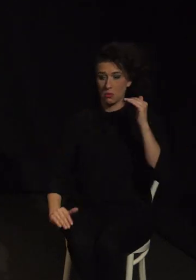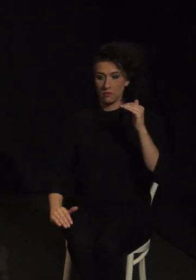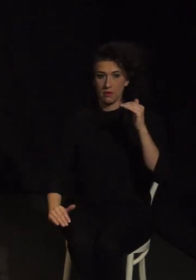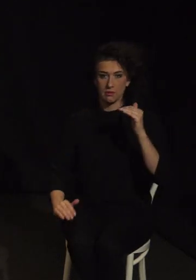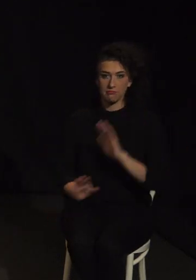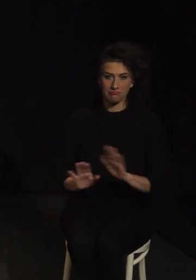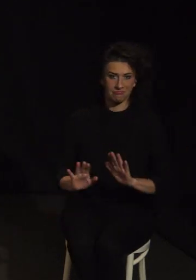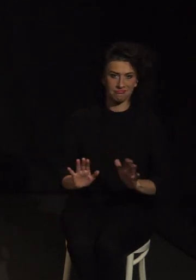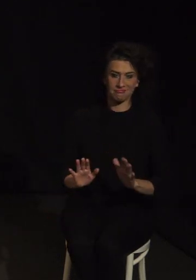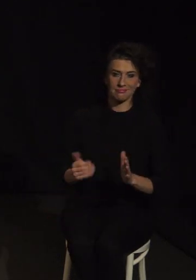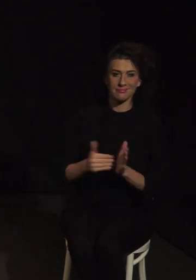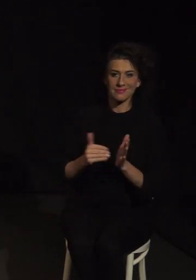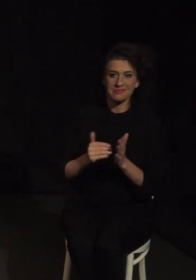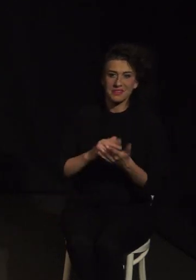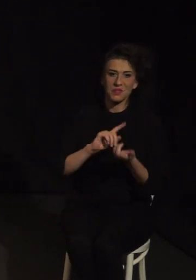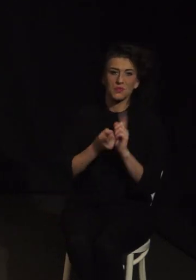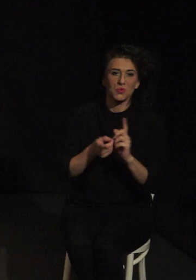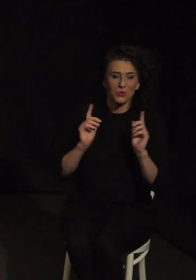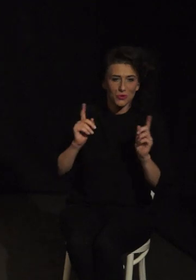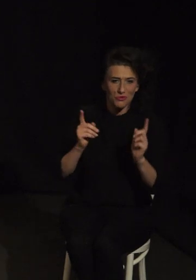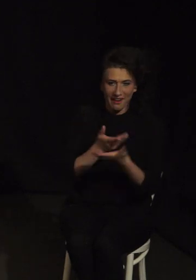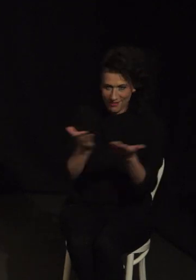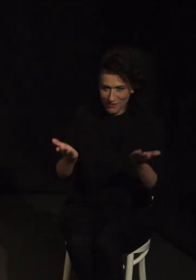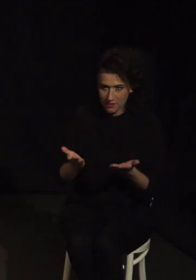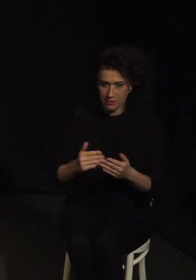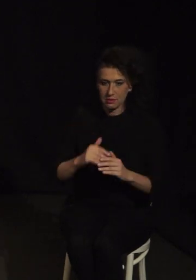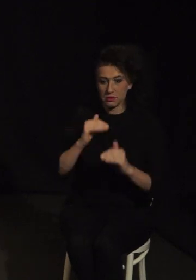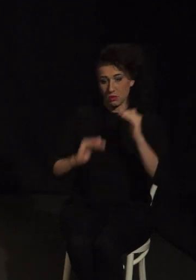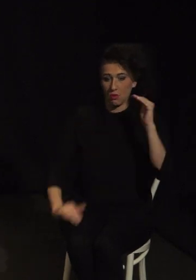None of you would pay attention to it.